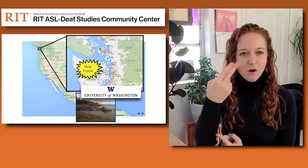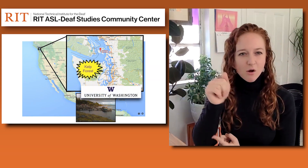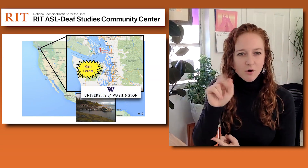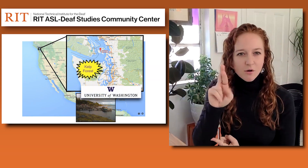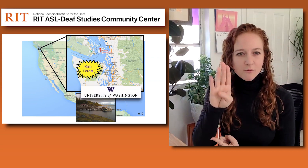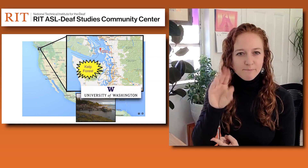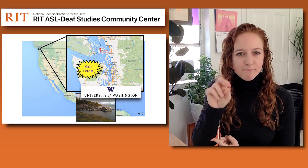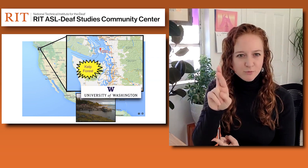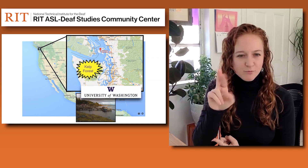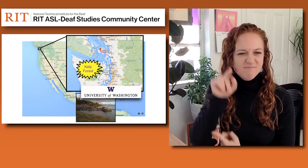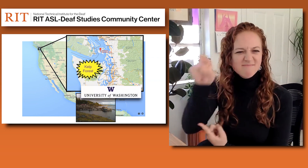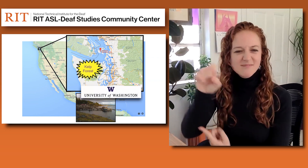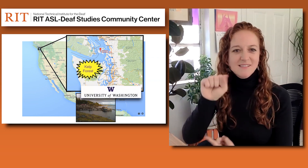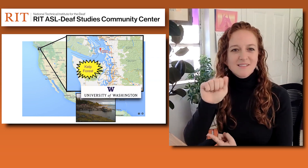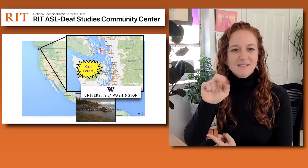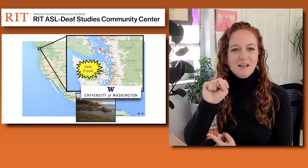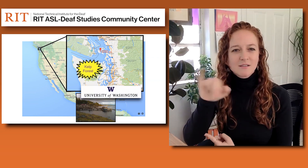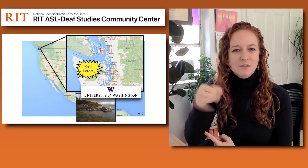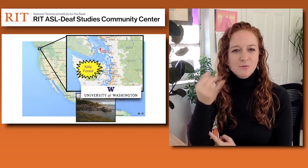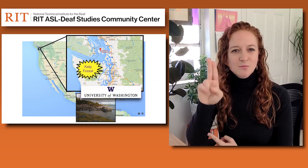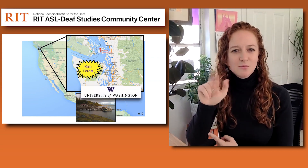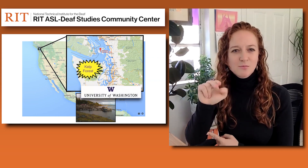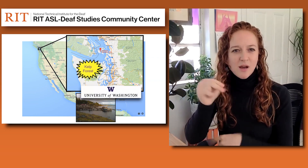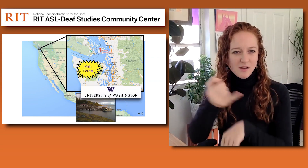After Panama, I went to Friday Harbor